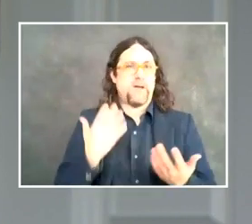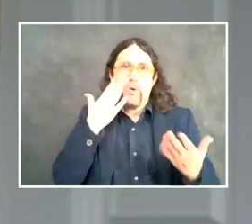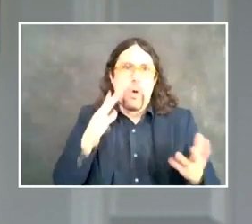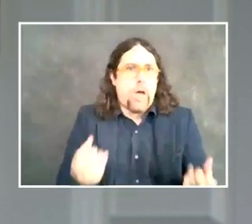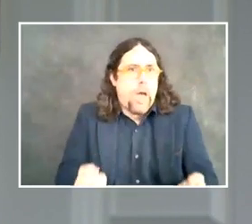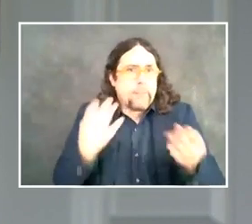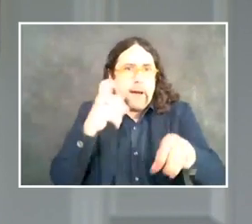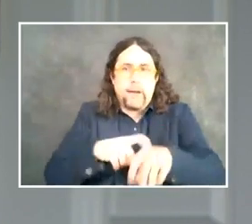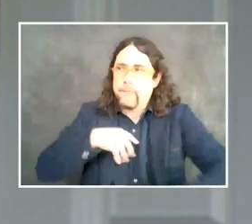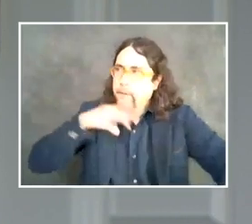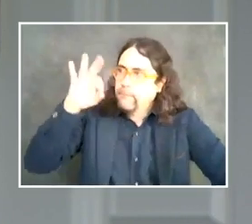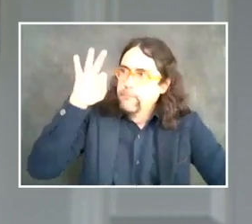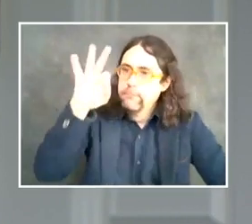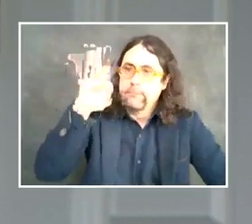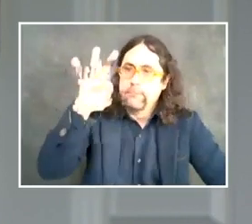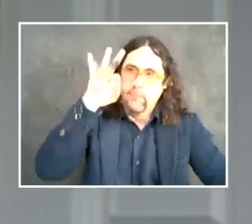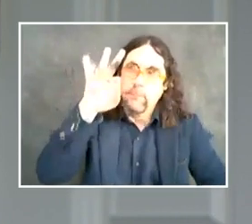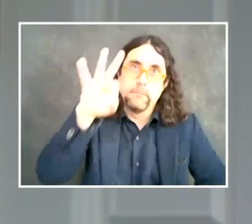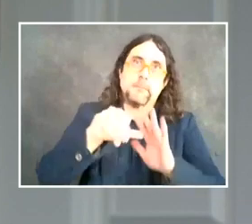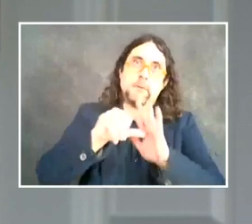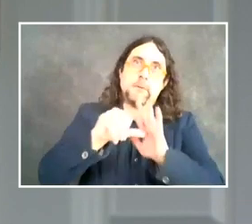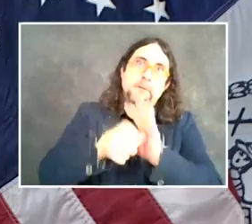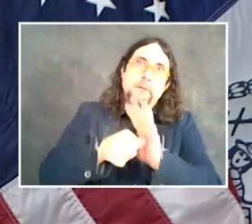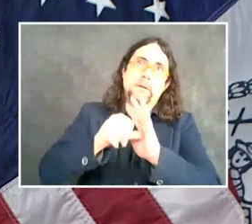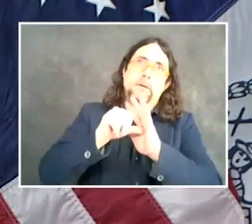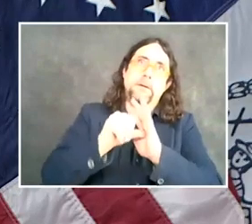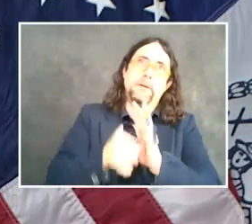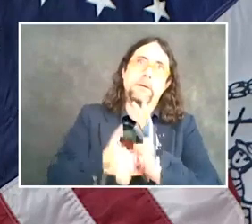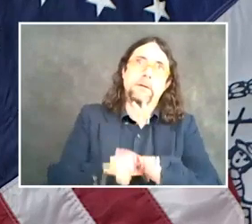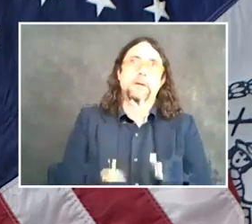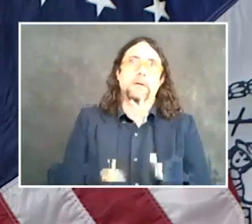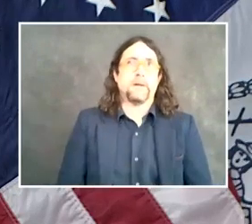THIS FOR ME.